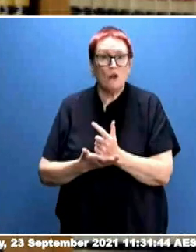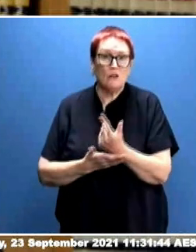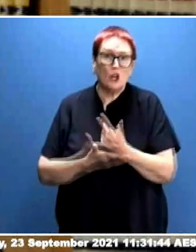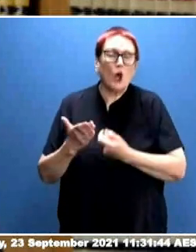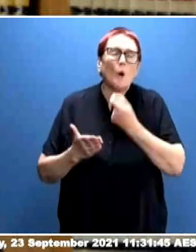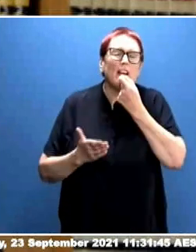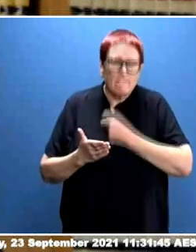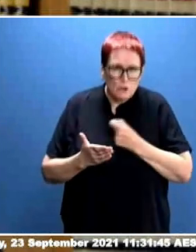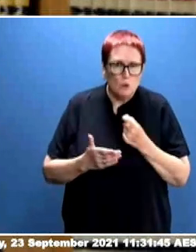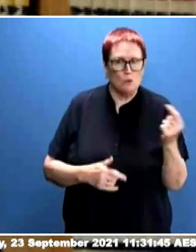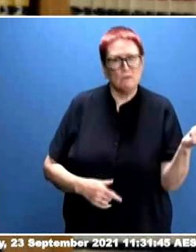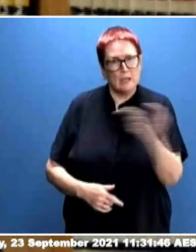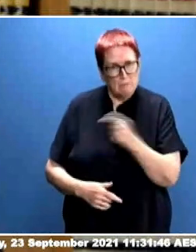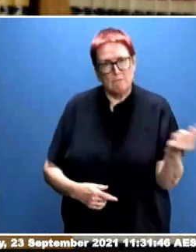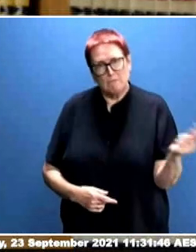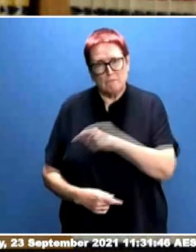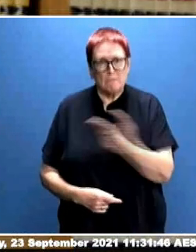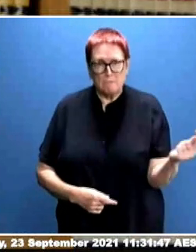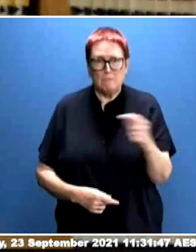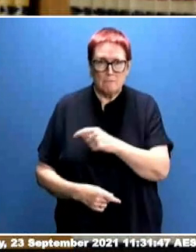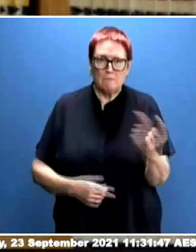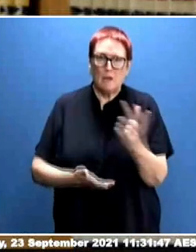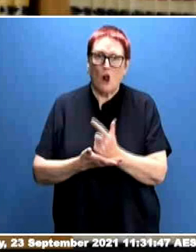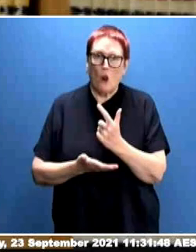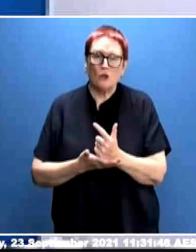Yes. One of the things that strikes me